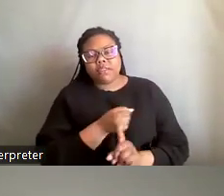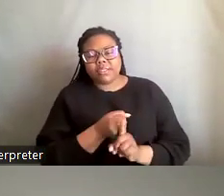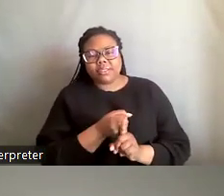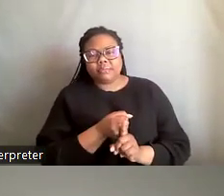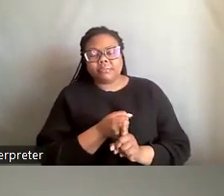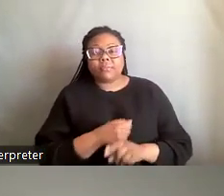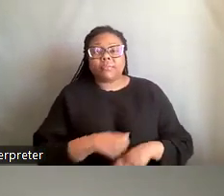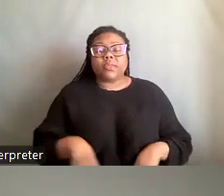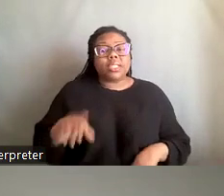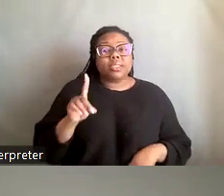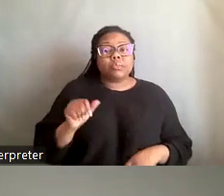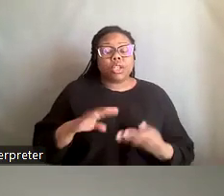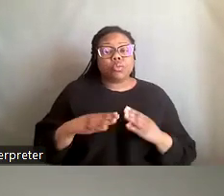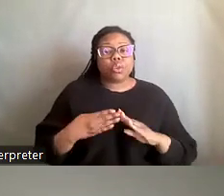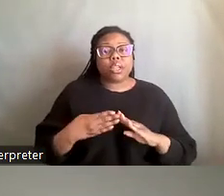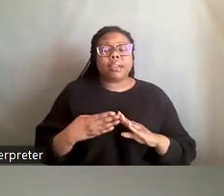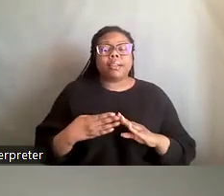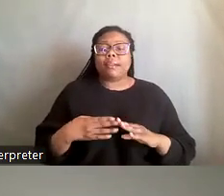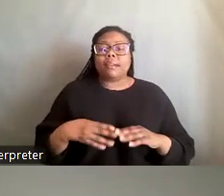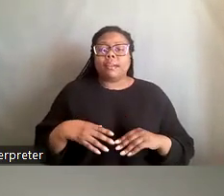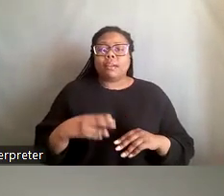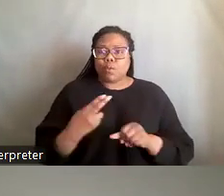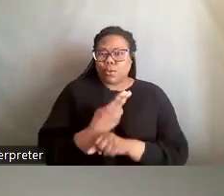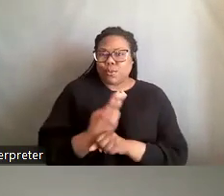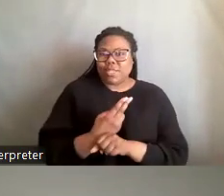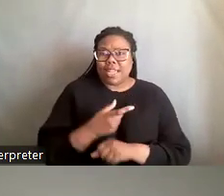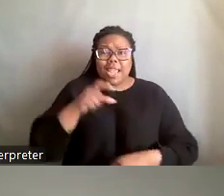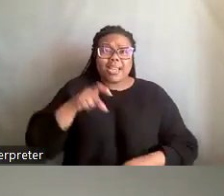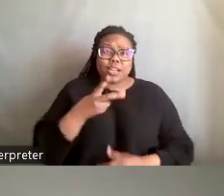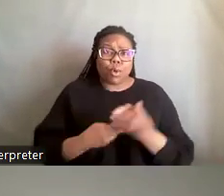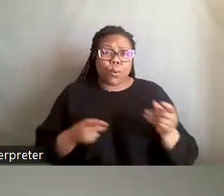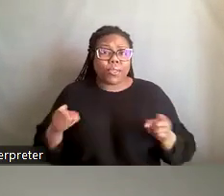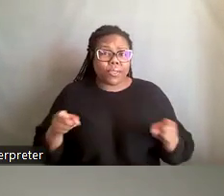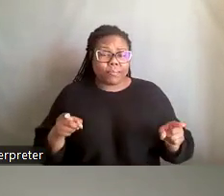behalf of. I think in disability communities, we use and we